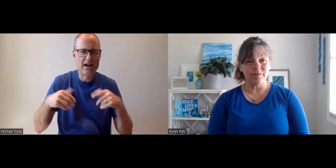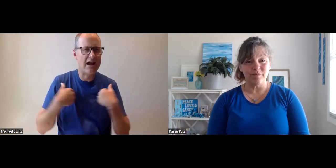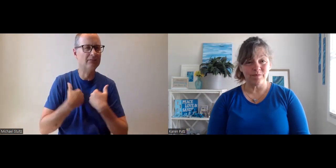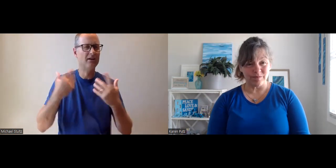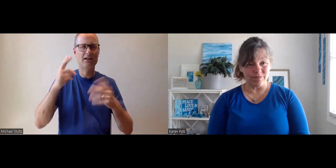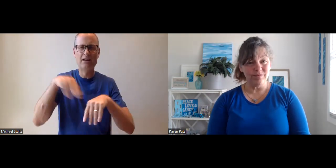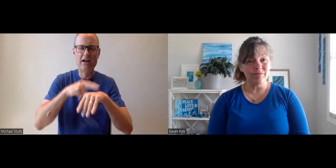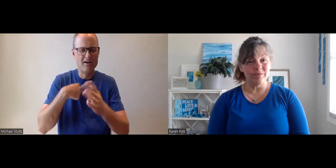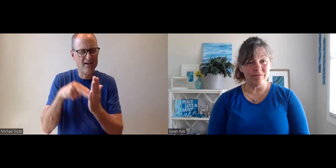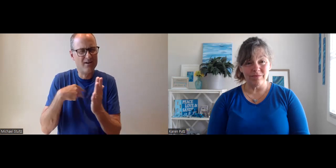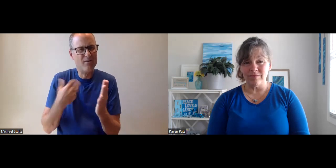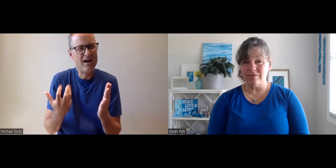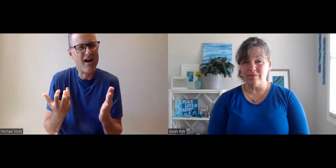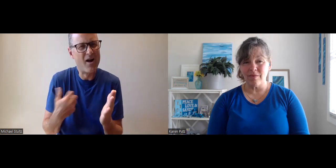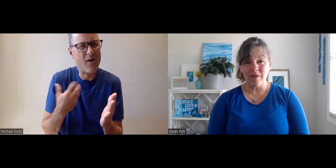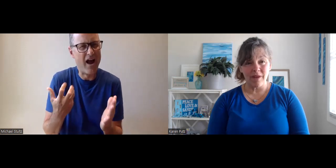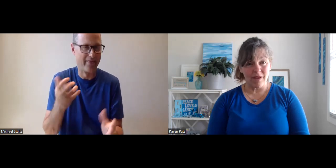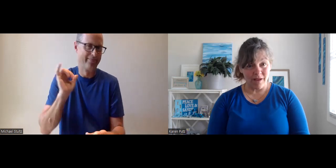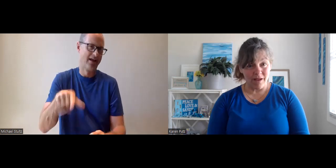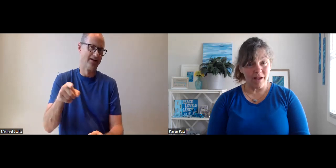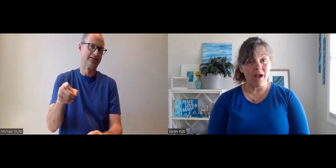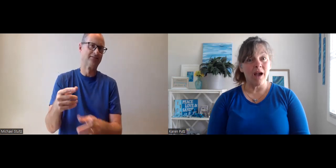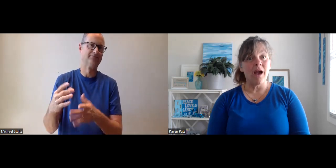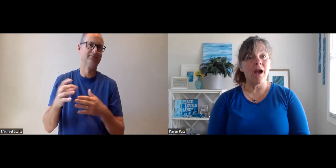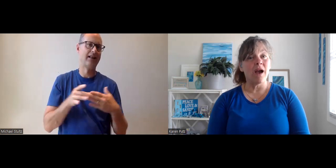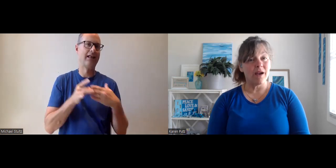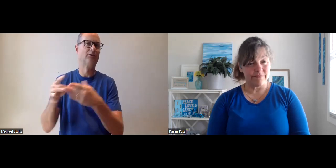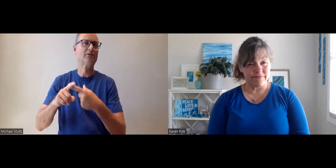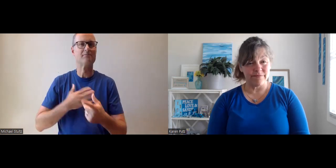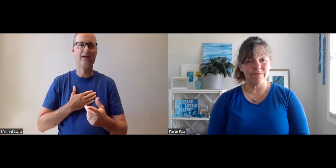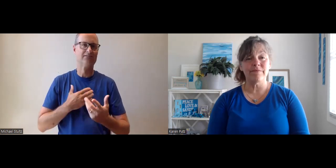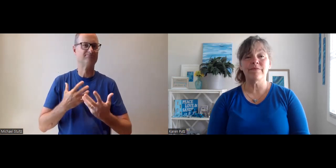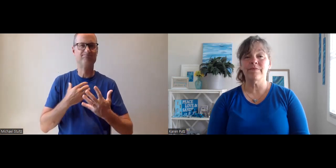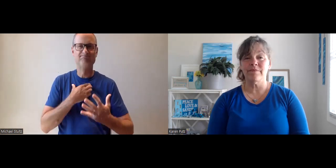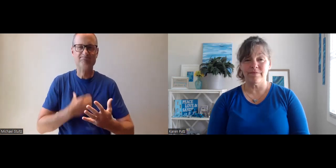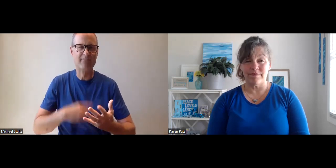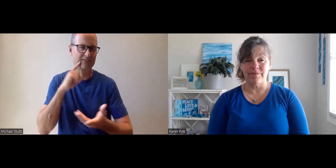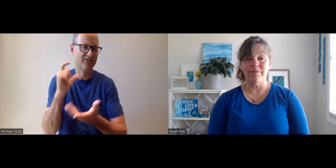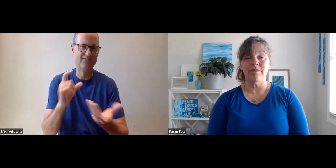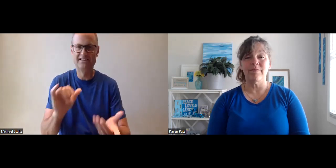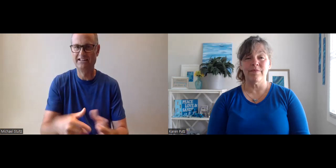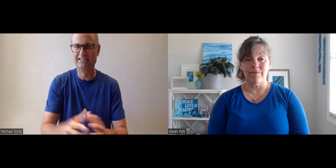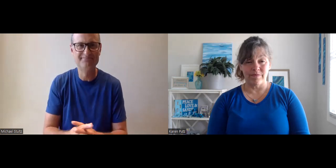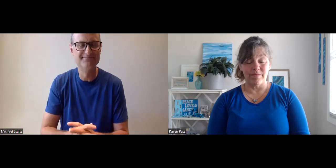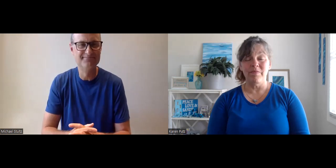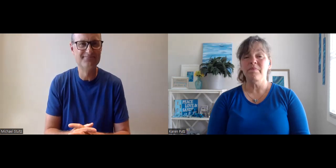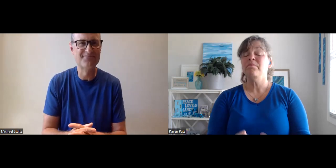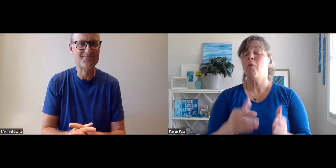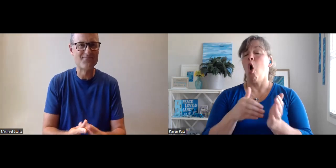of nature, animals, landscape. And that really like grew my passion for photography.